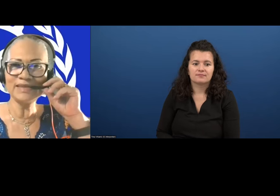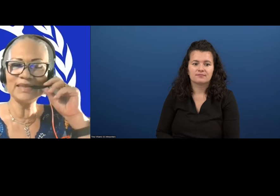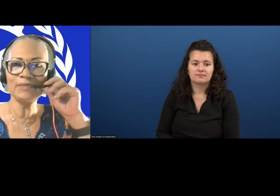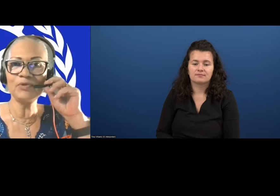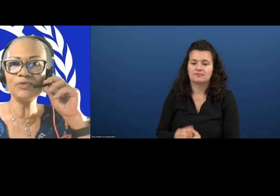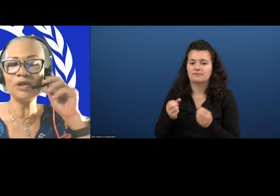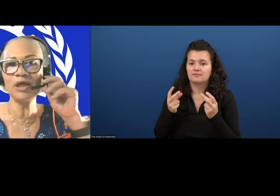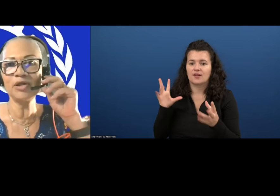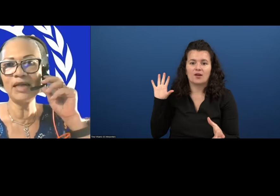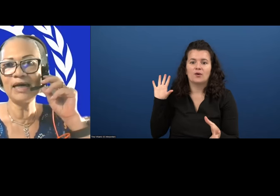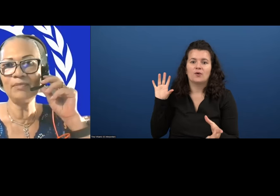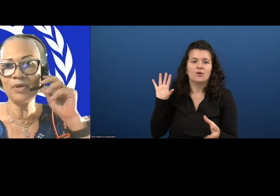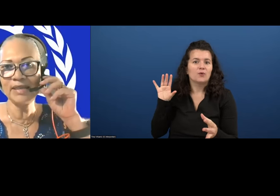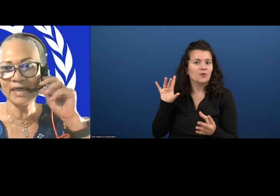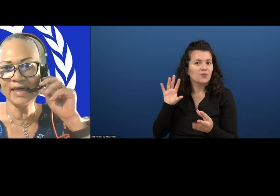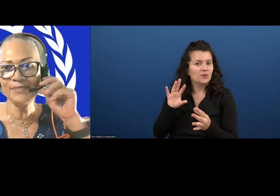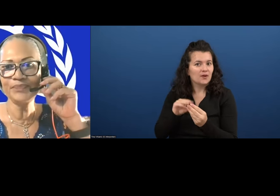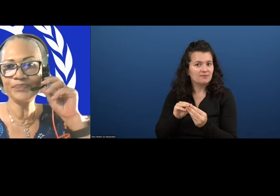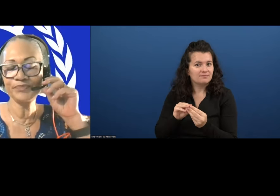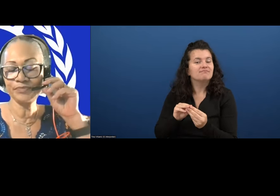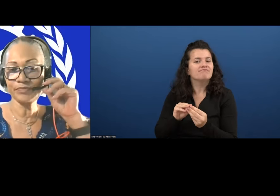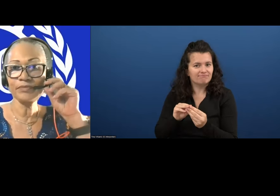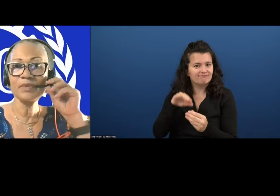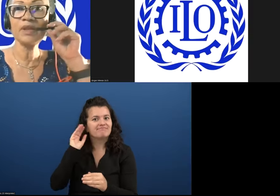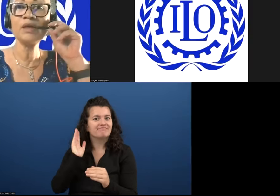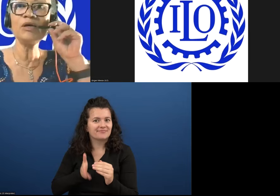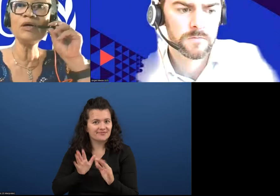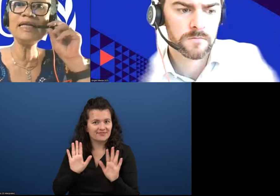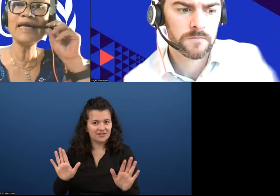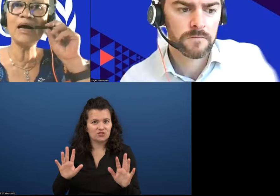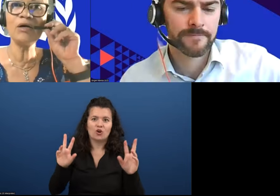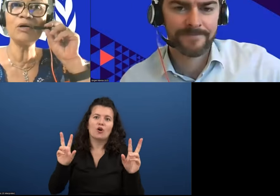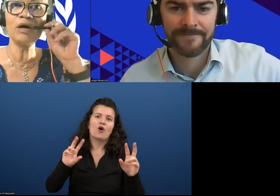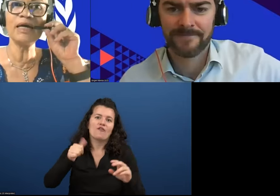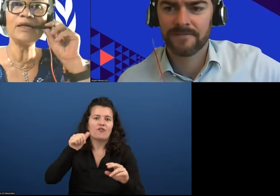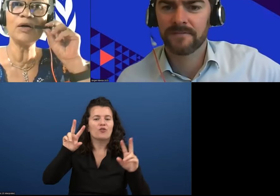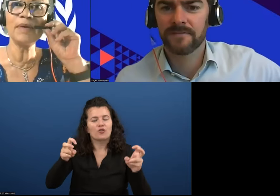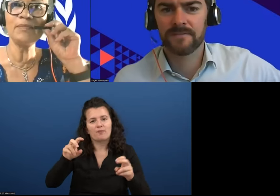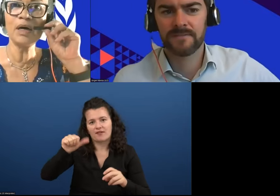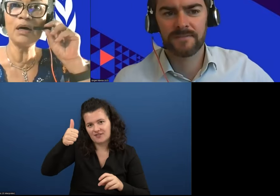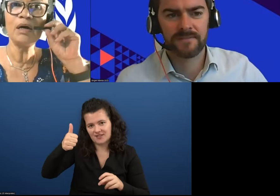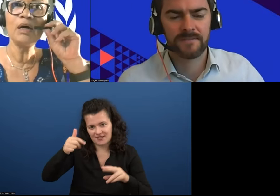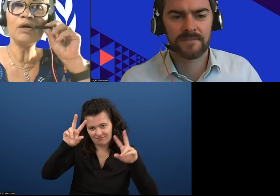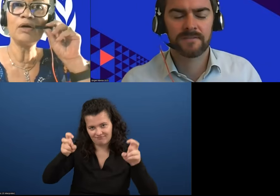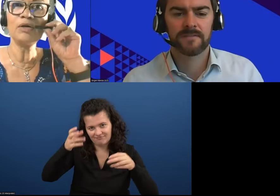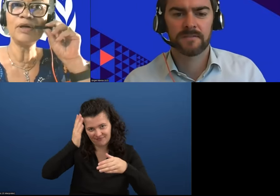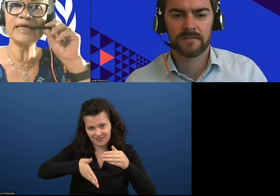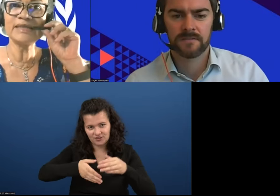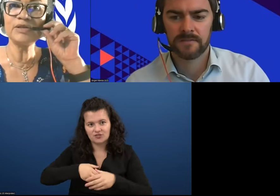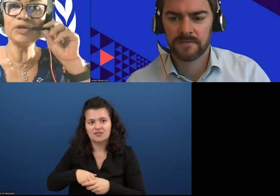11:25:38 This at CES yo. 11:26:01 In the case Joe dolla but the discussion